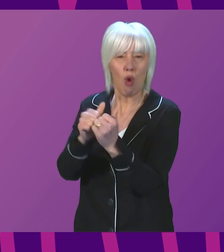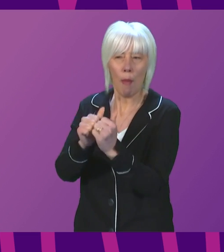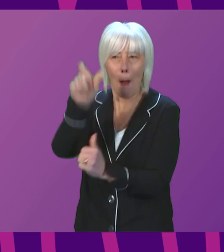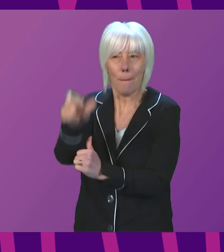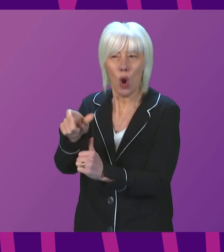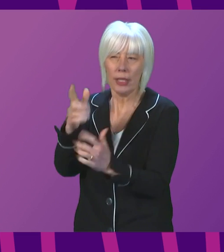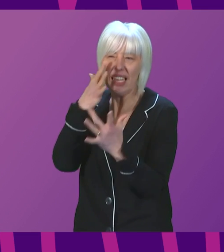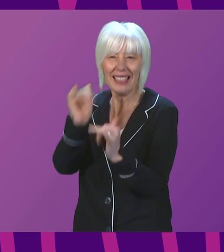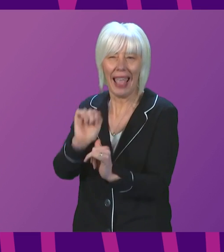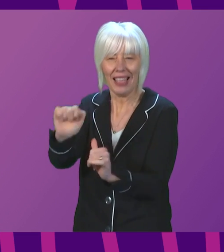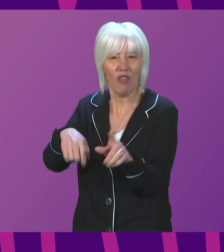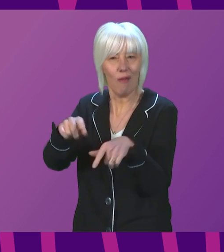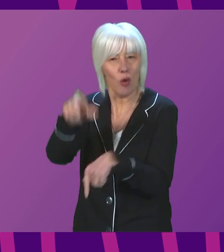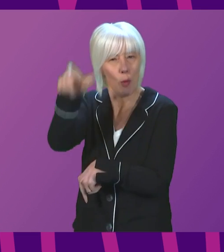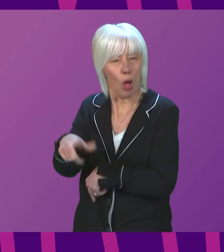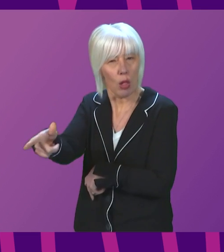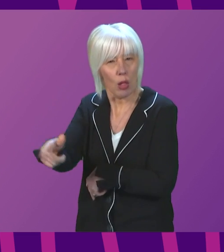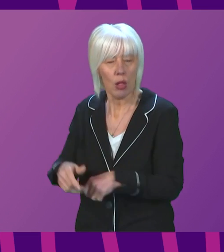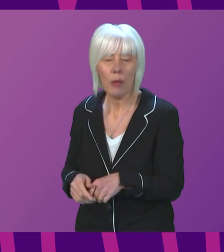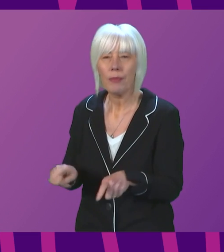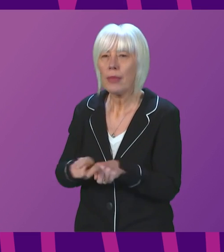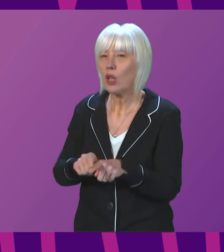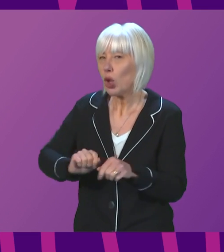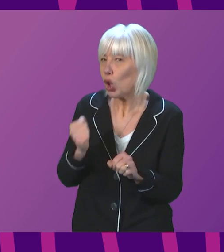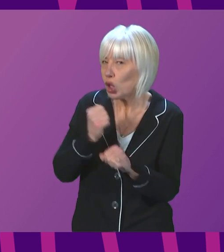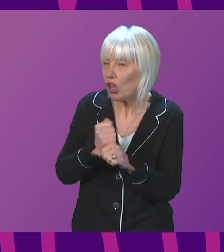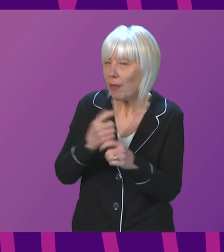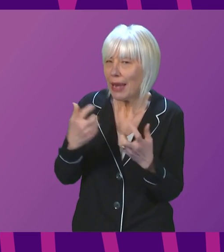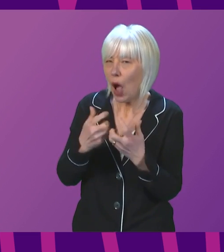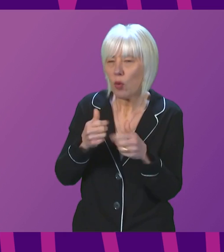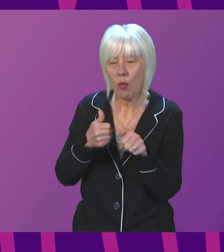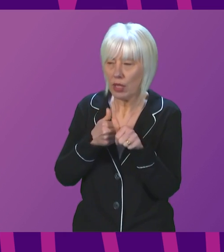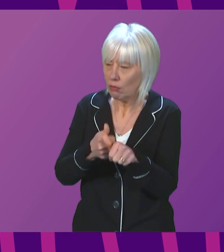Secondly, what steps can the Scottish Government take to support a change in the misogynistic